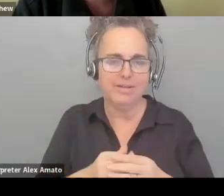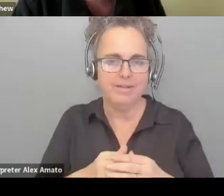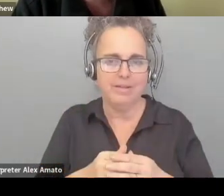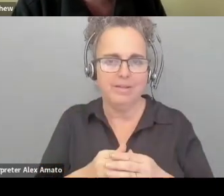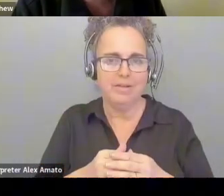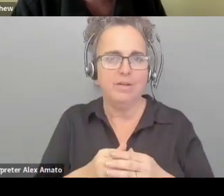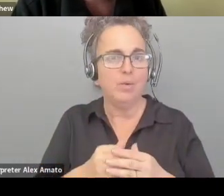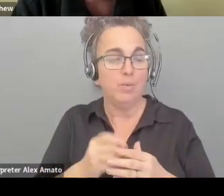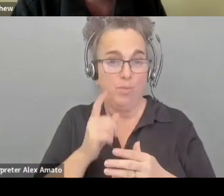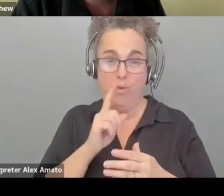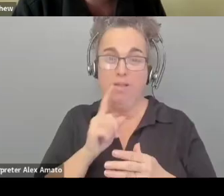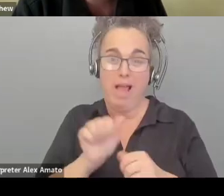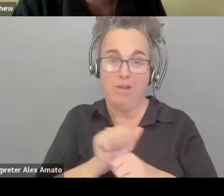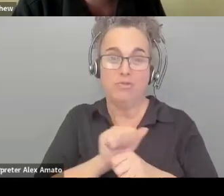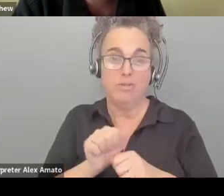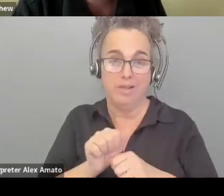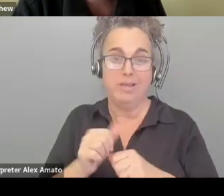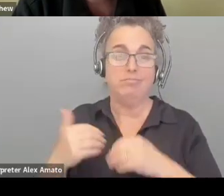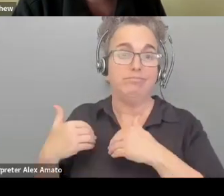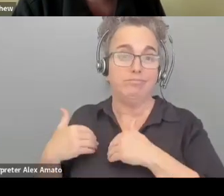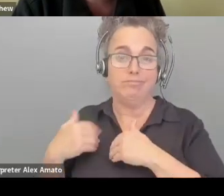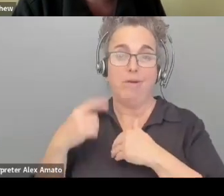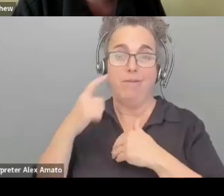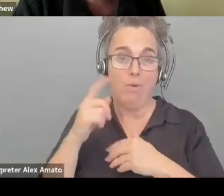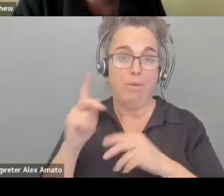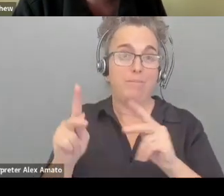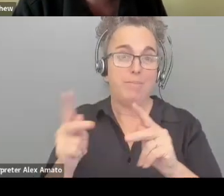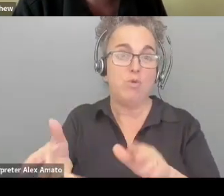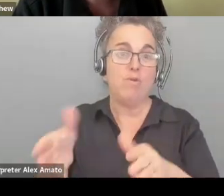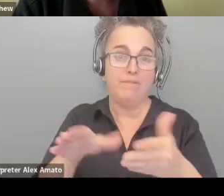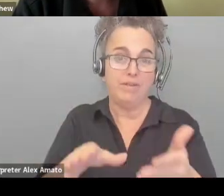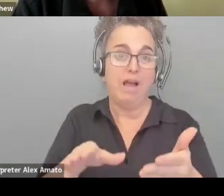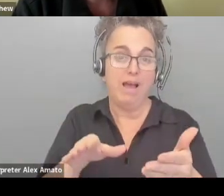of other people because of this mode of research.